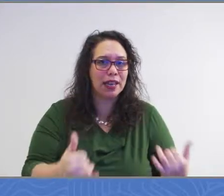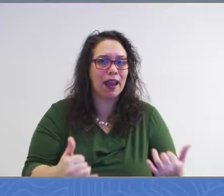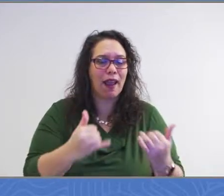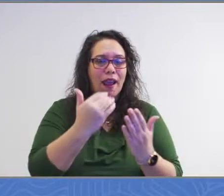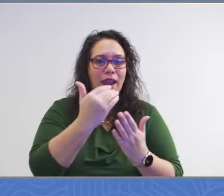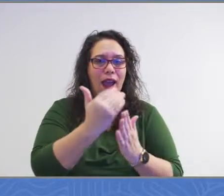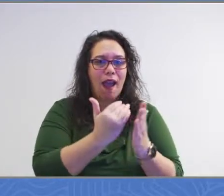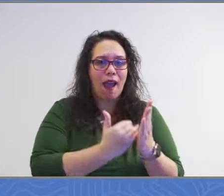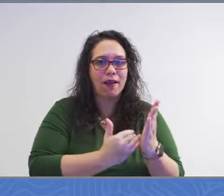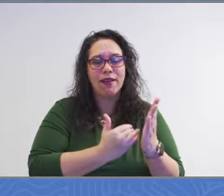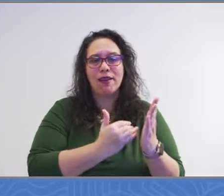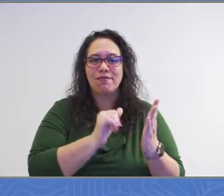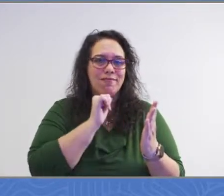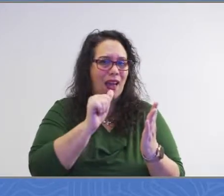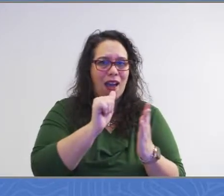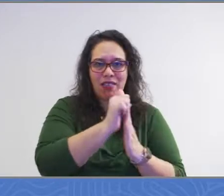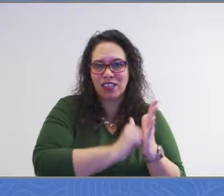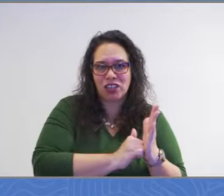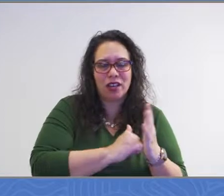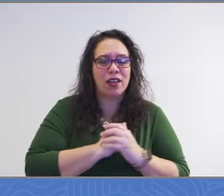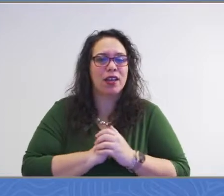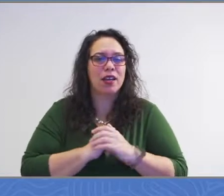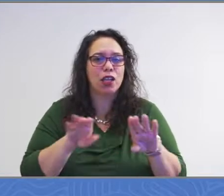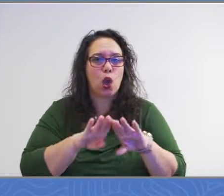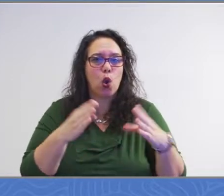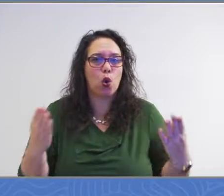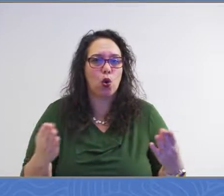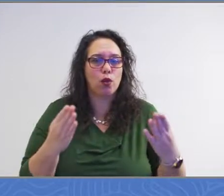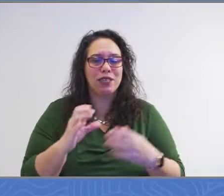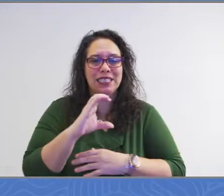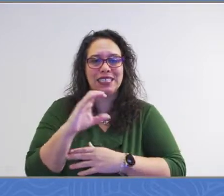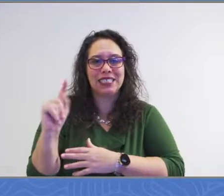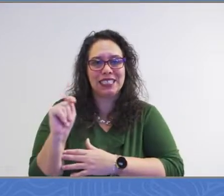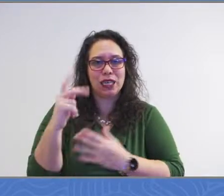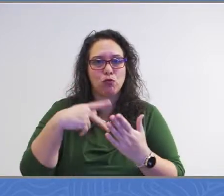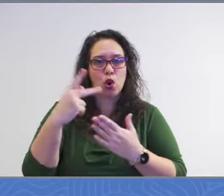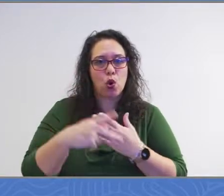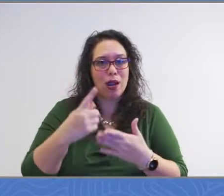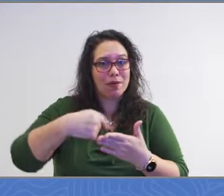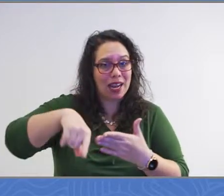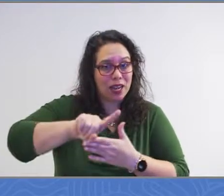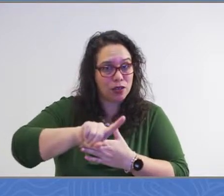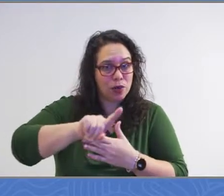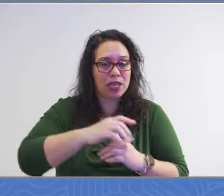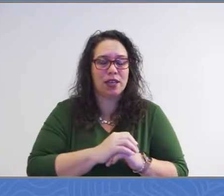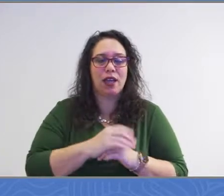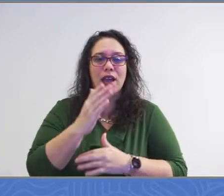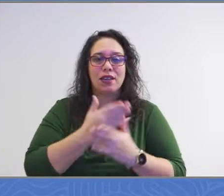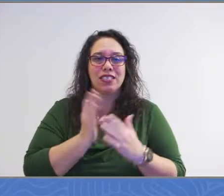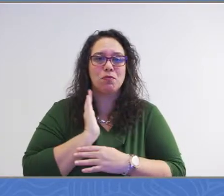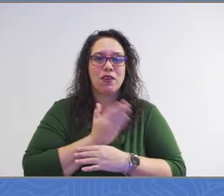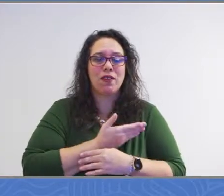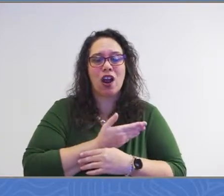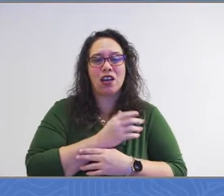on the agenda, which is the opening of the CCT program next week. Some of our staff members were notified